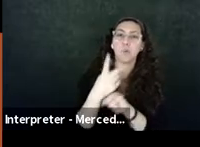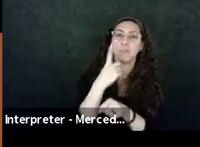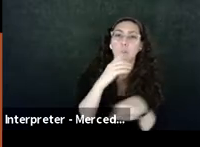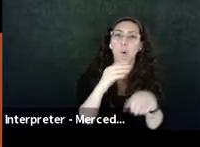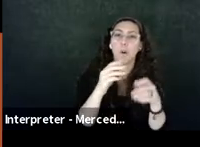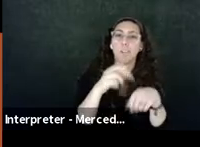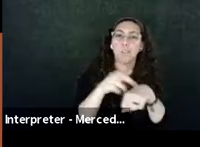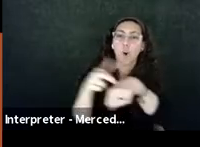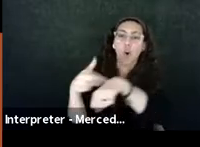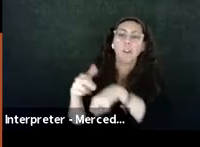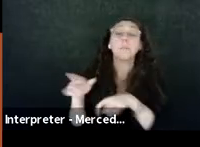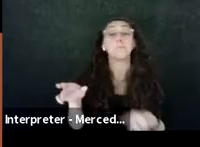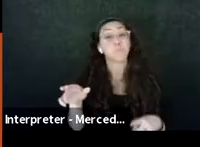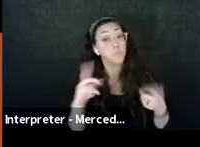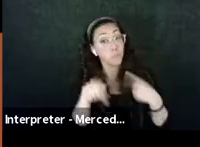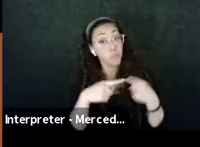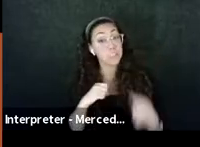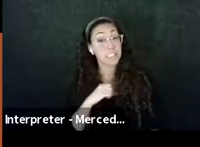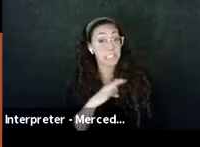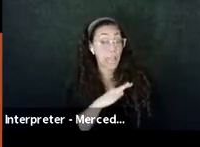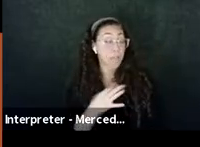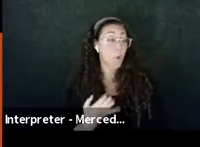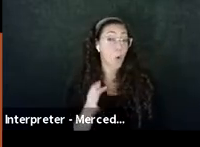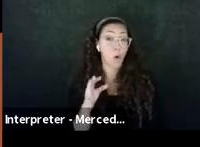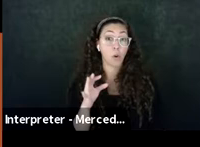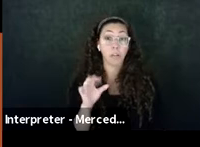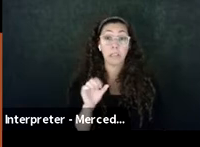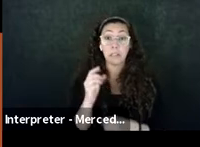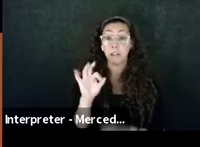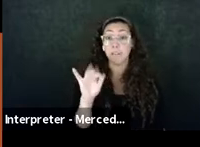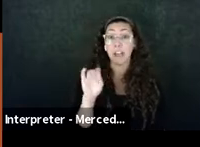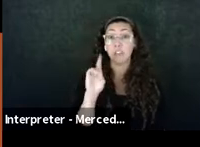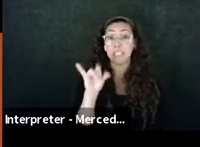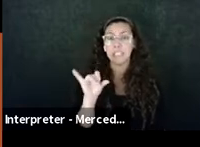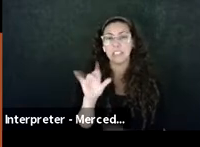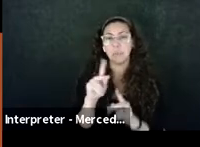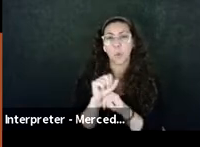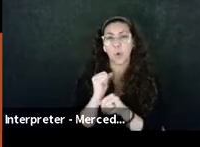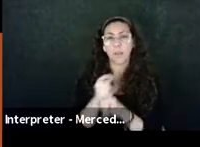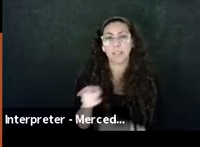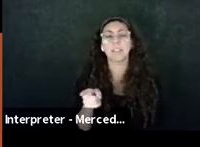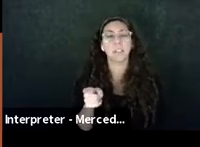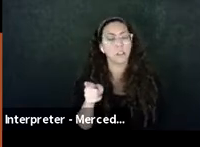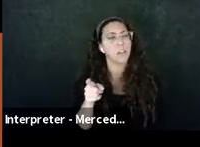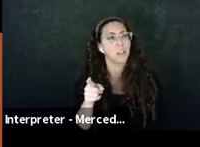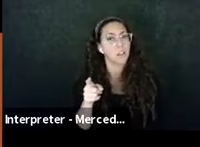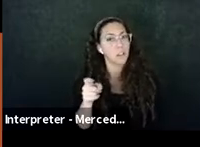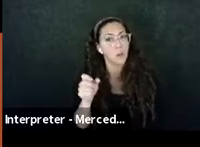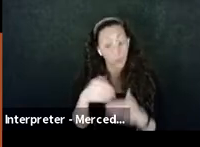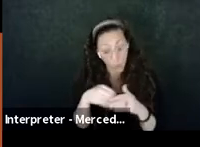Melinda Vinicor: Because when faculty go in, we can for instance include we can talk about, as I understand it, although I have